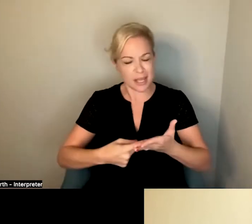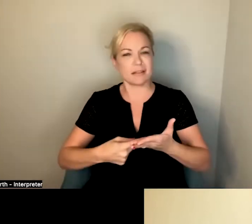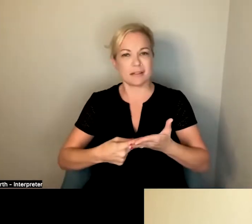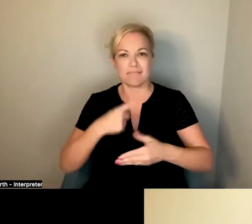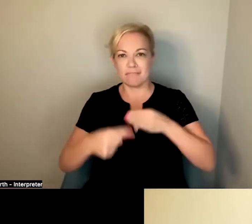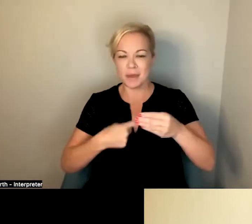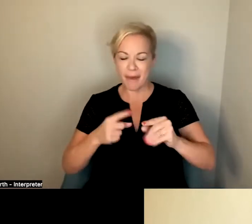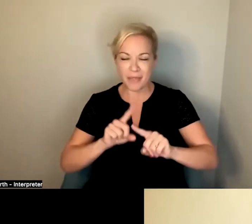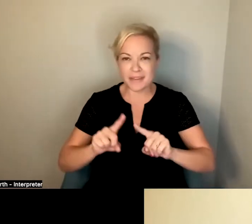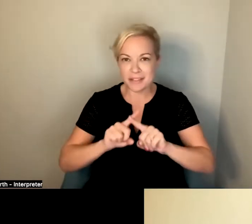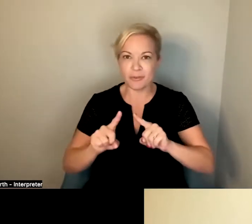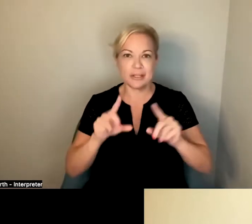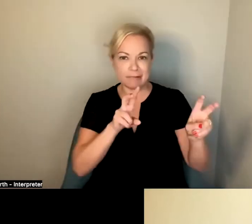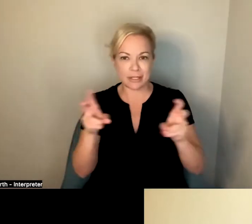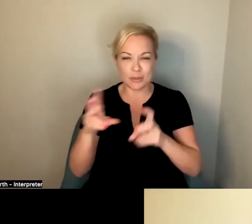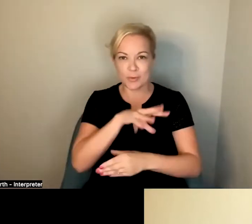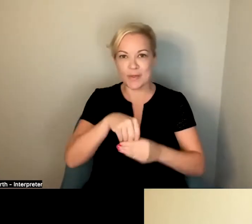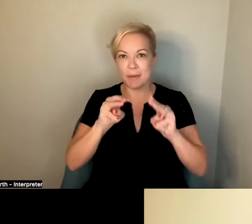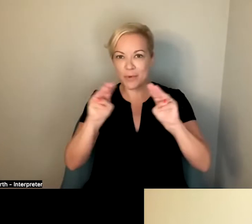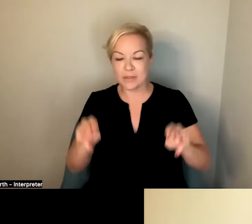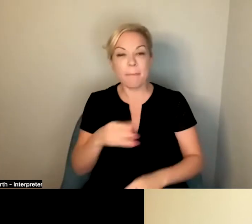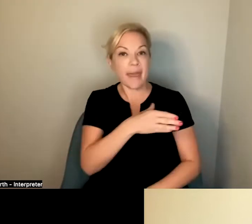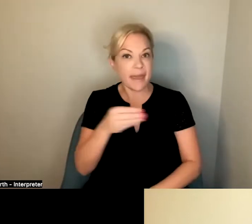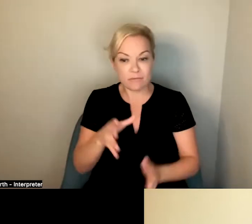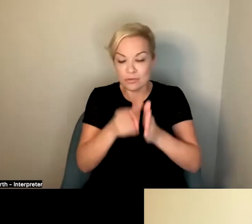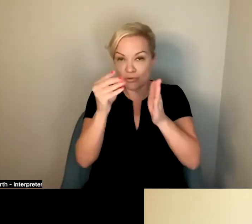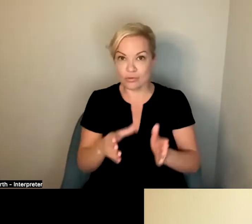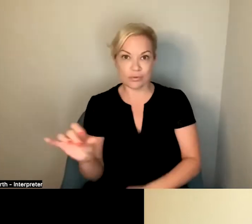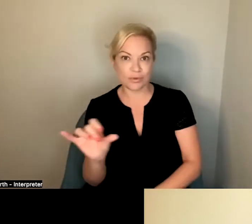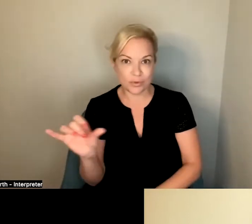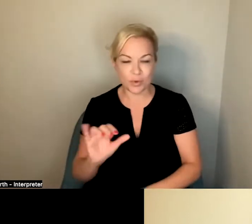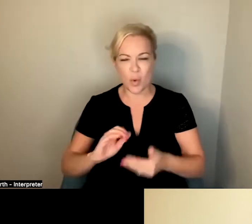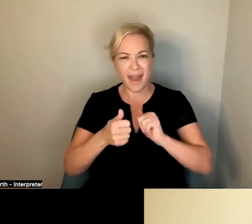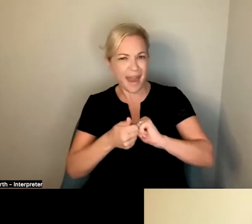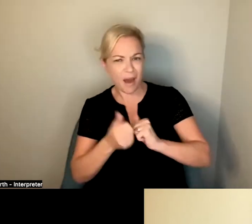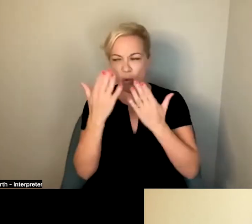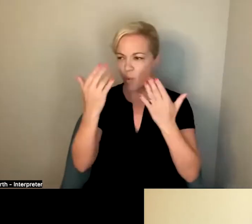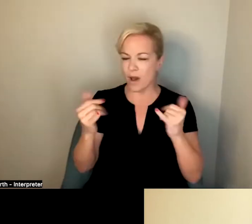the general public who are curious about why and how museums make choices about their exhibitions,